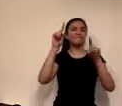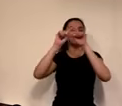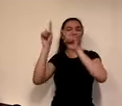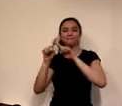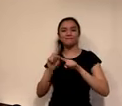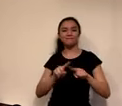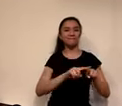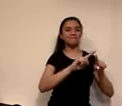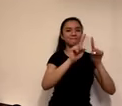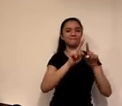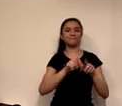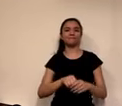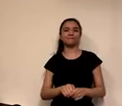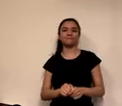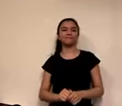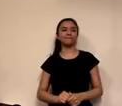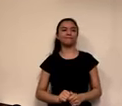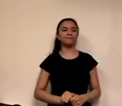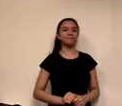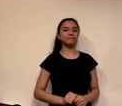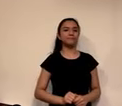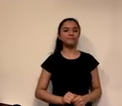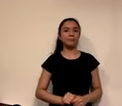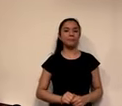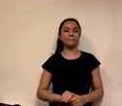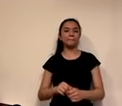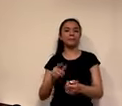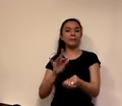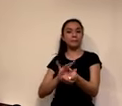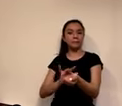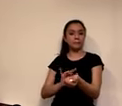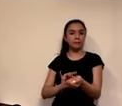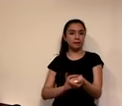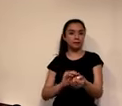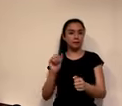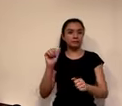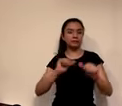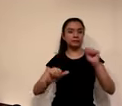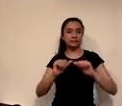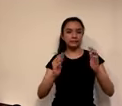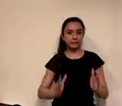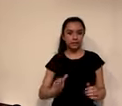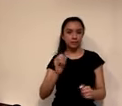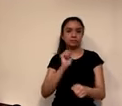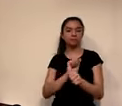immunological diseases, and many other health conditions. Medical Laboratory Scientists work in the hospital's laboratories